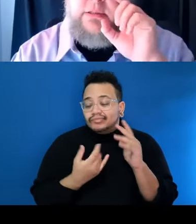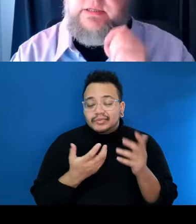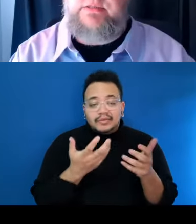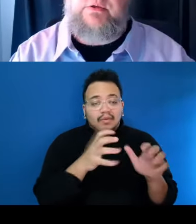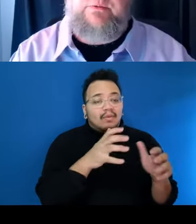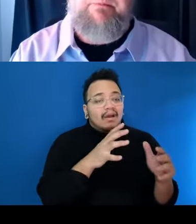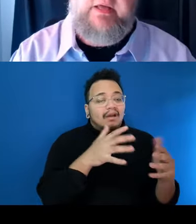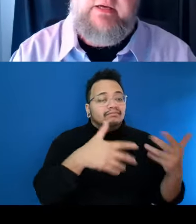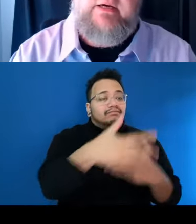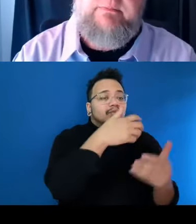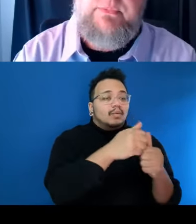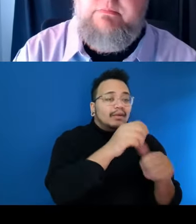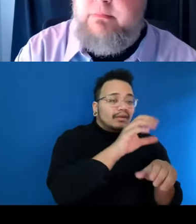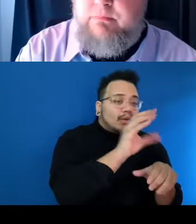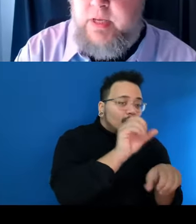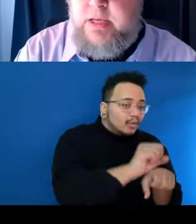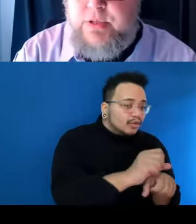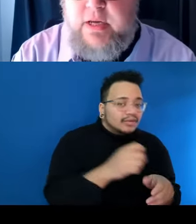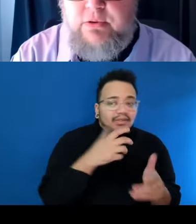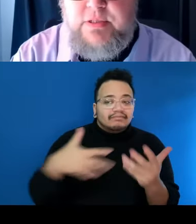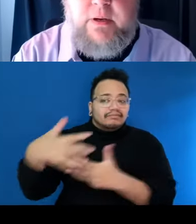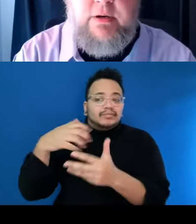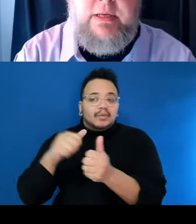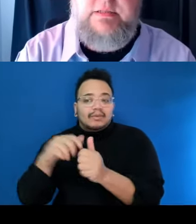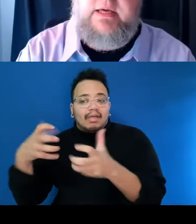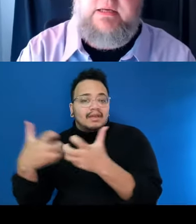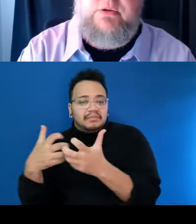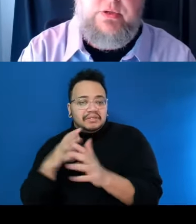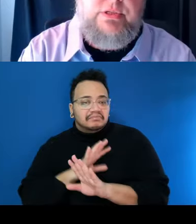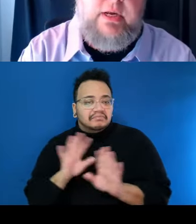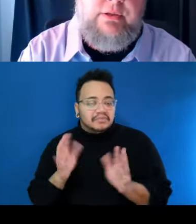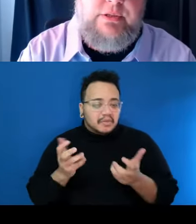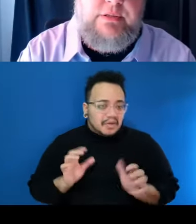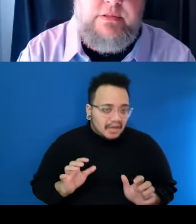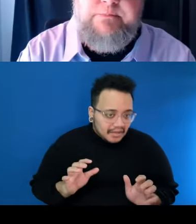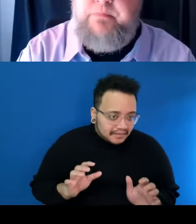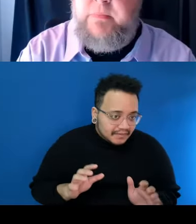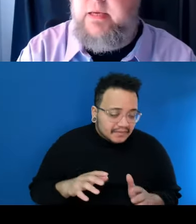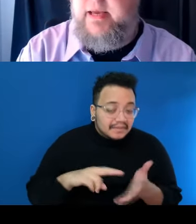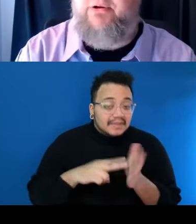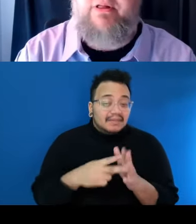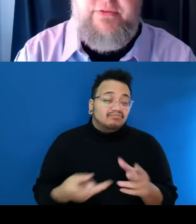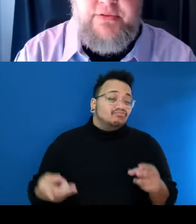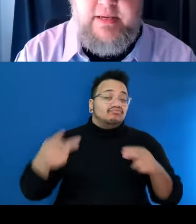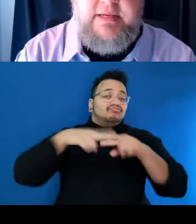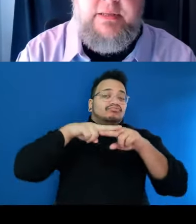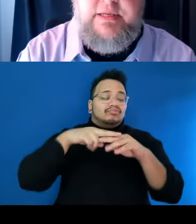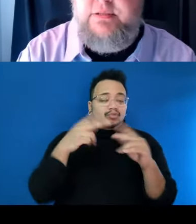that lead to increased health disparities and increased challenges. And all of those things can lead